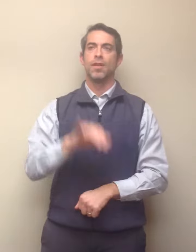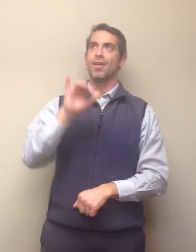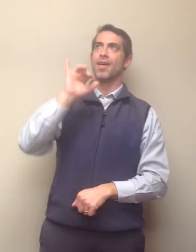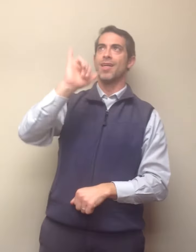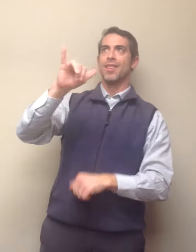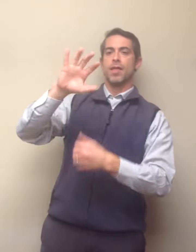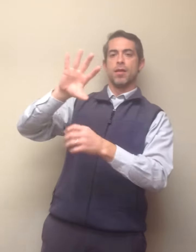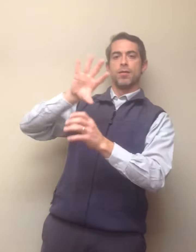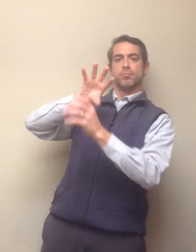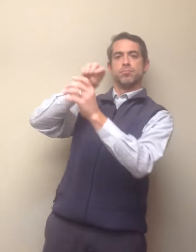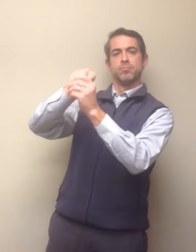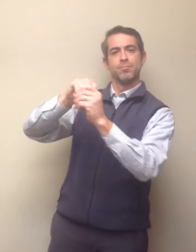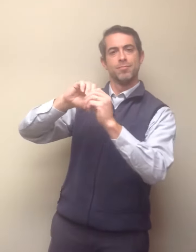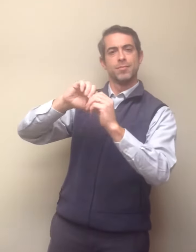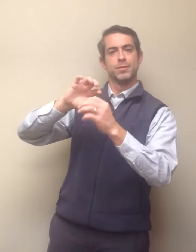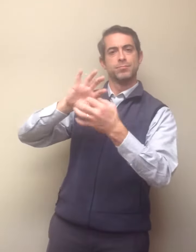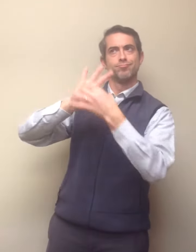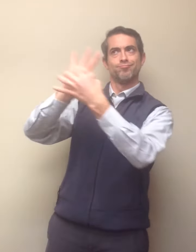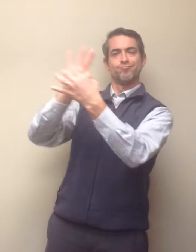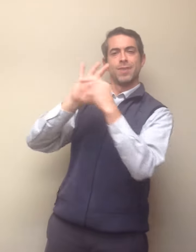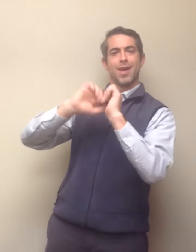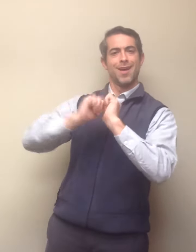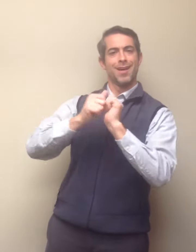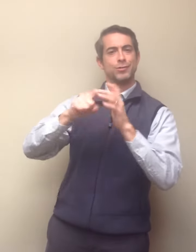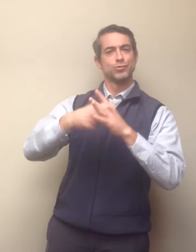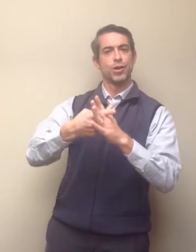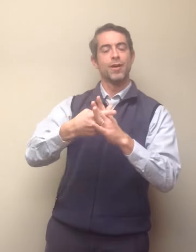Voting begins at the Bureau of Motor Vehicles